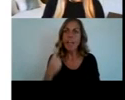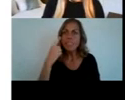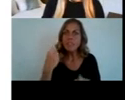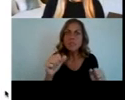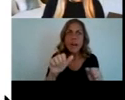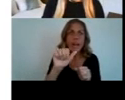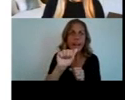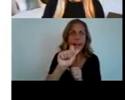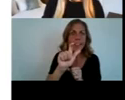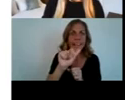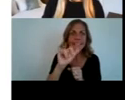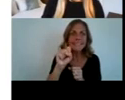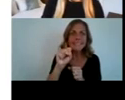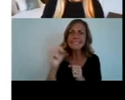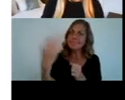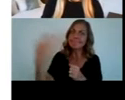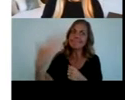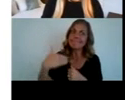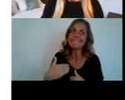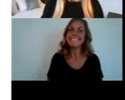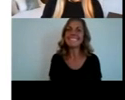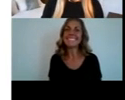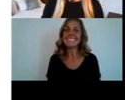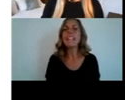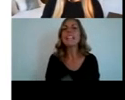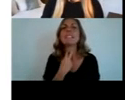the green room. Gets stuck there with all the free snacks.